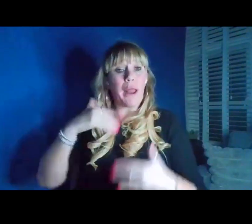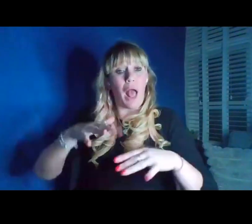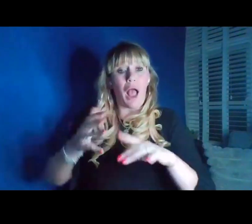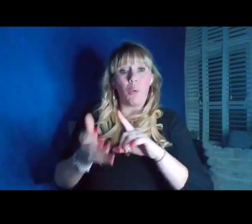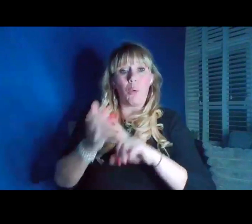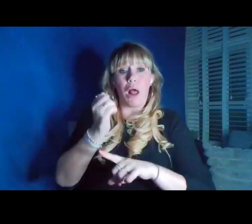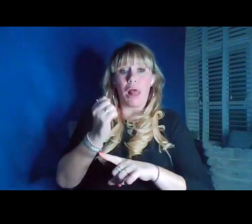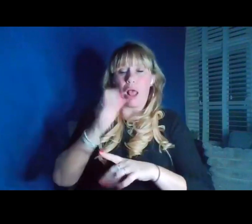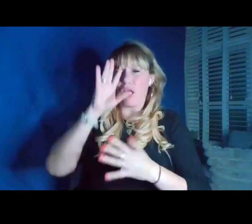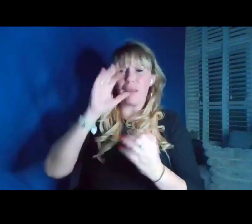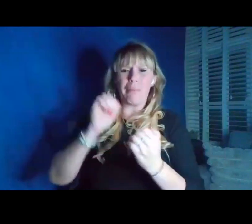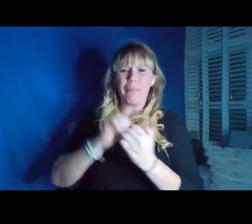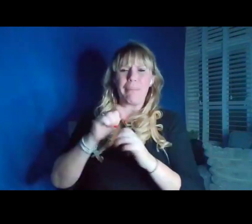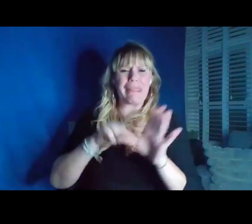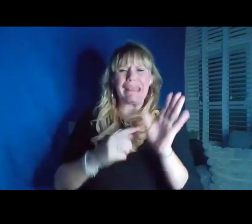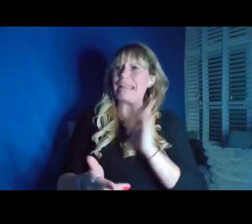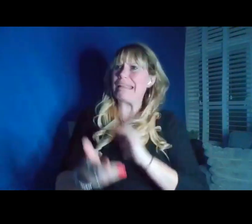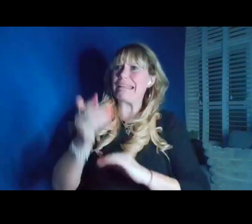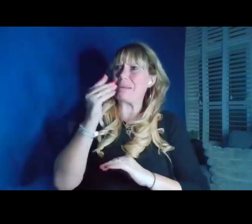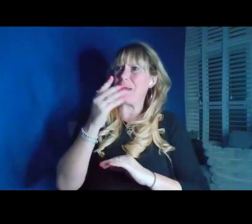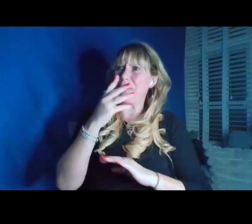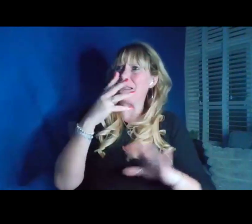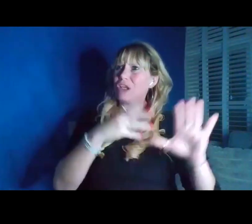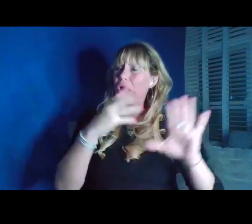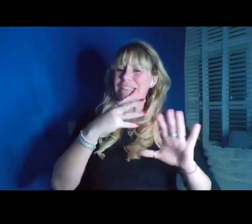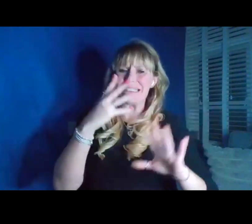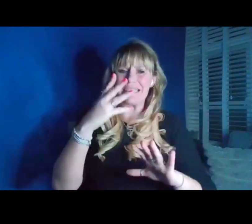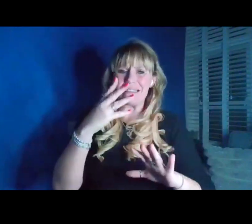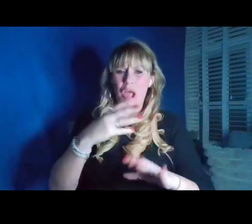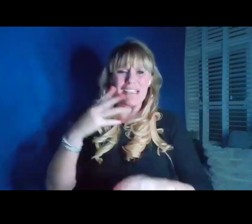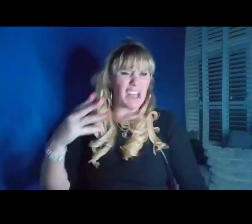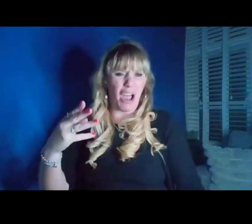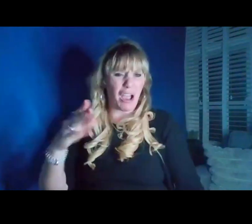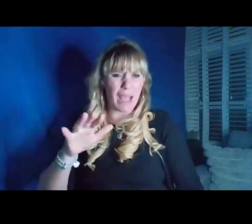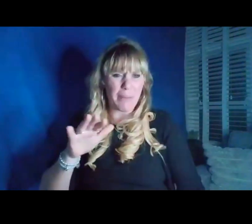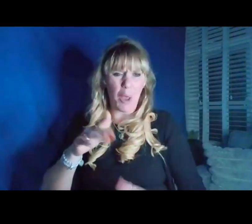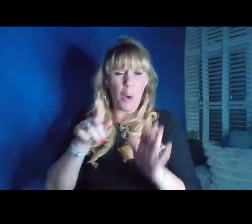might have been 1999 that a little bit later that award happened,